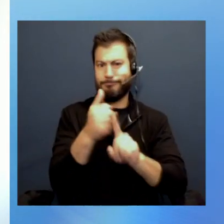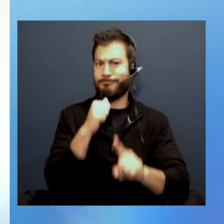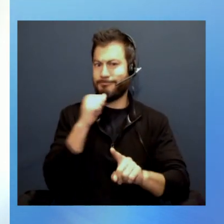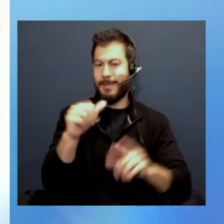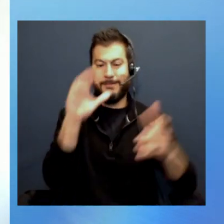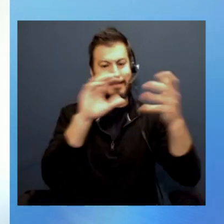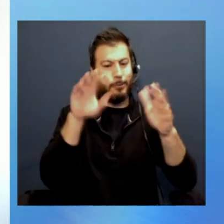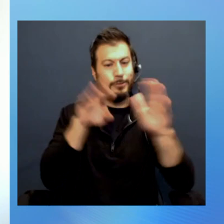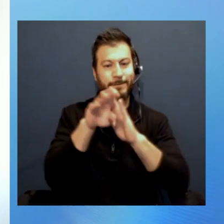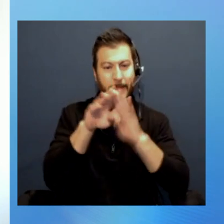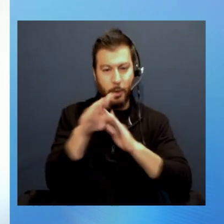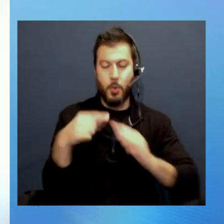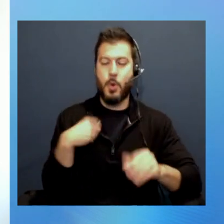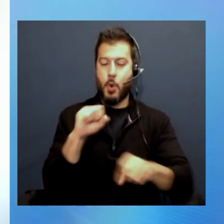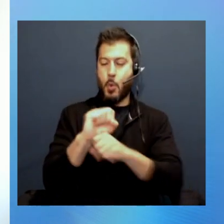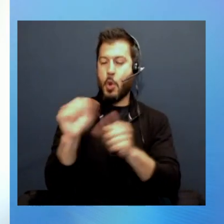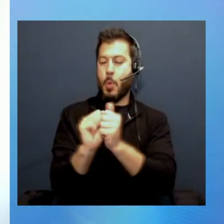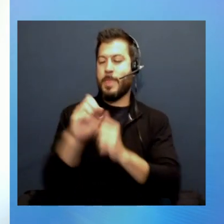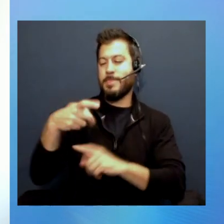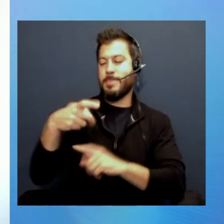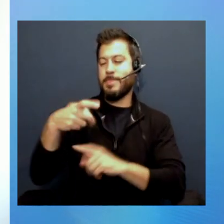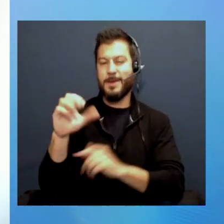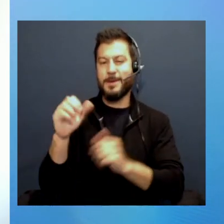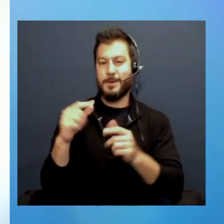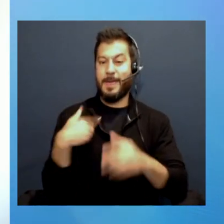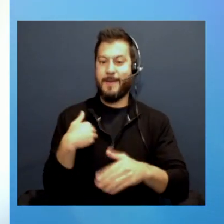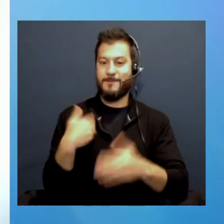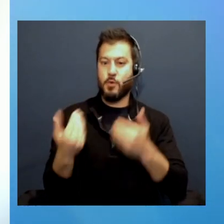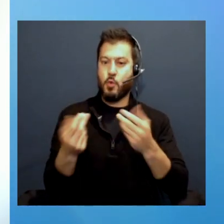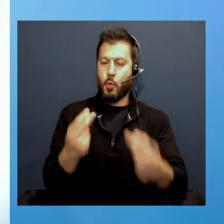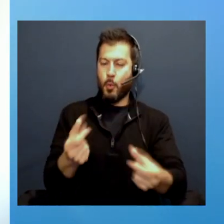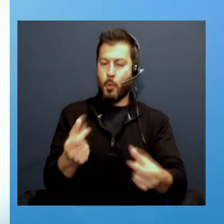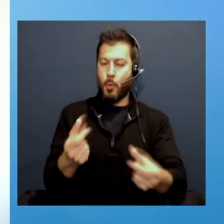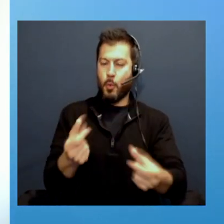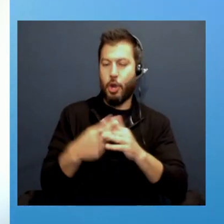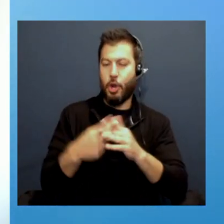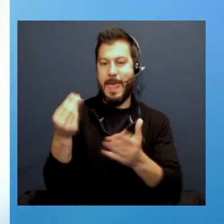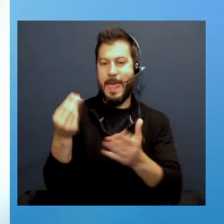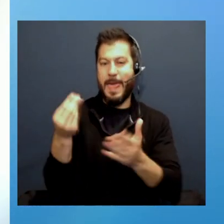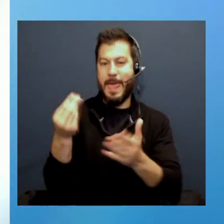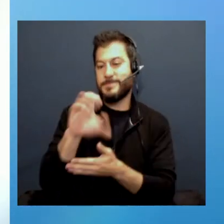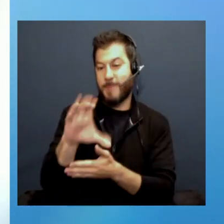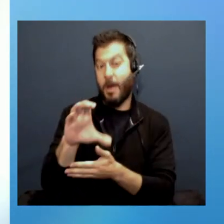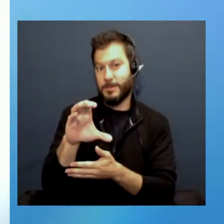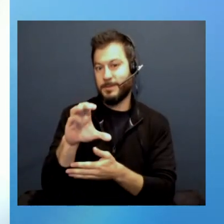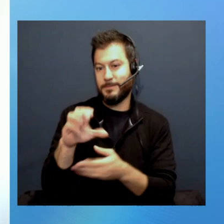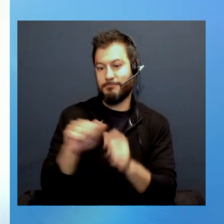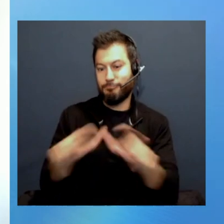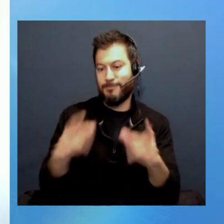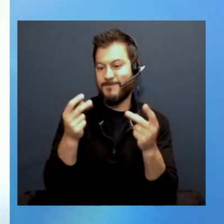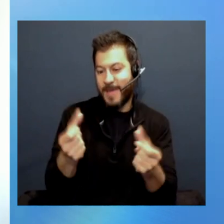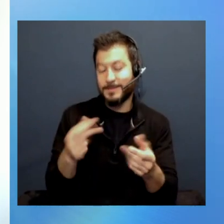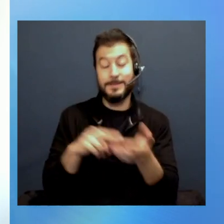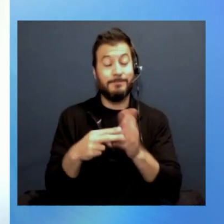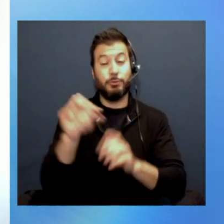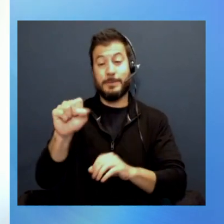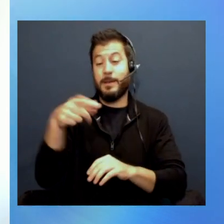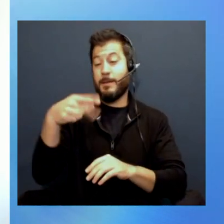we've worked with Epic on documentation and quickstarts to get you up and running quickly. This can mean deploying Pixel Streaming in Azure on